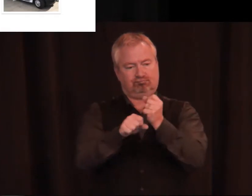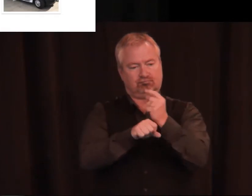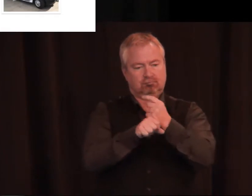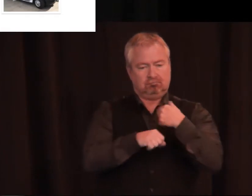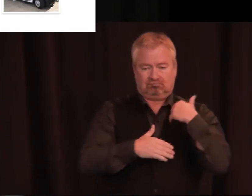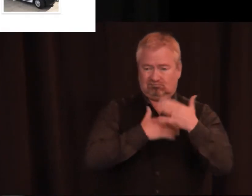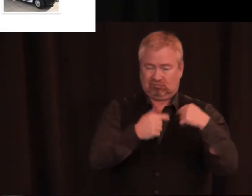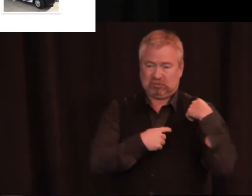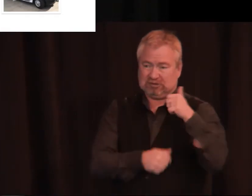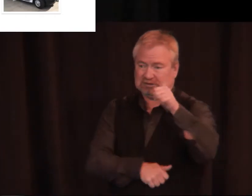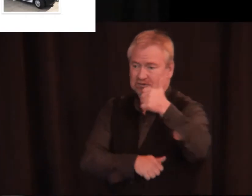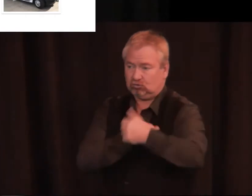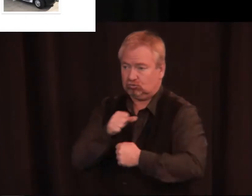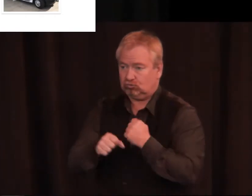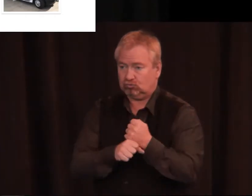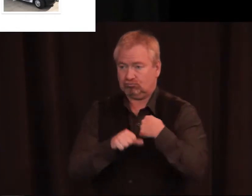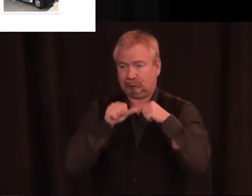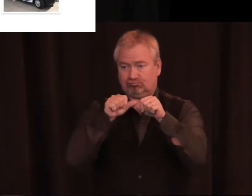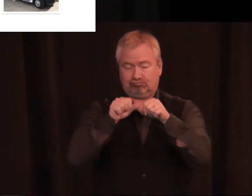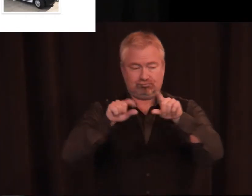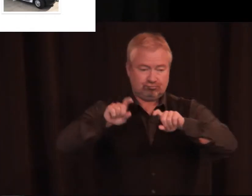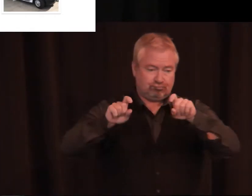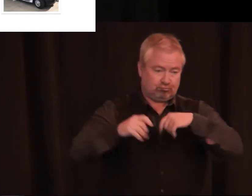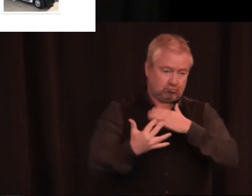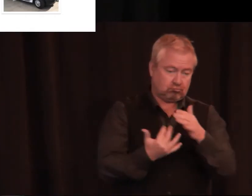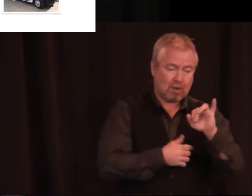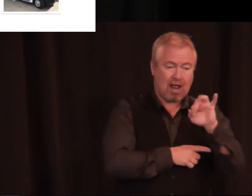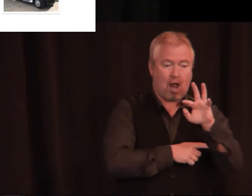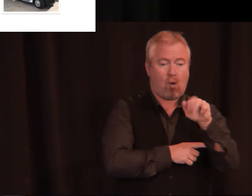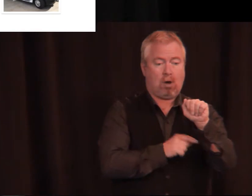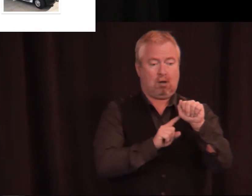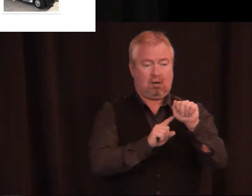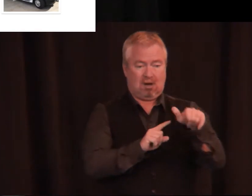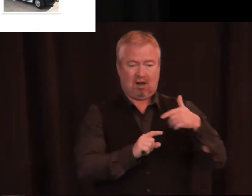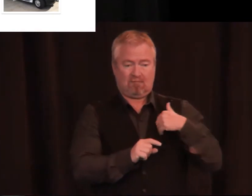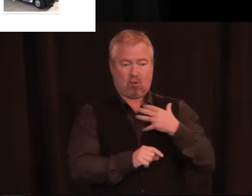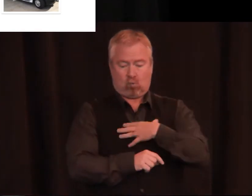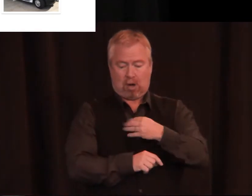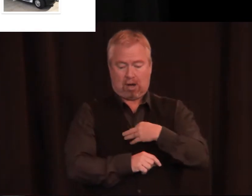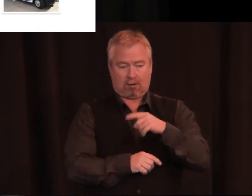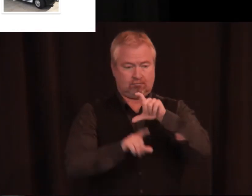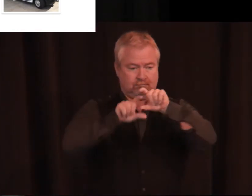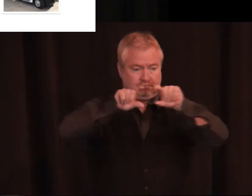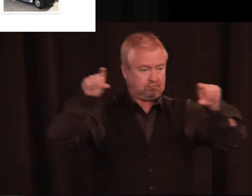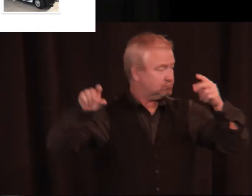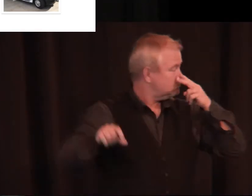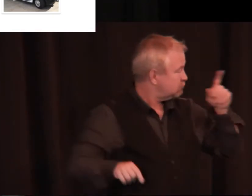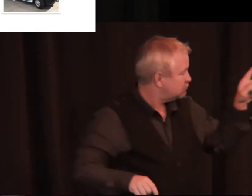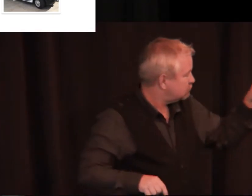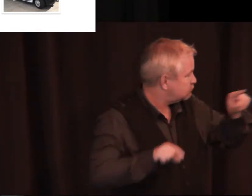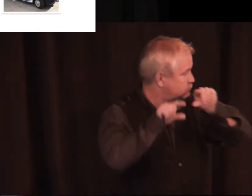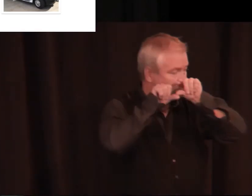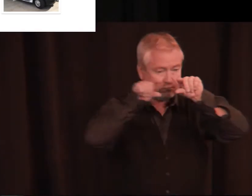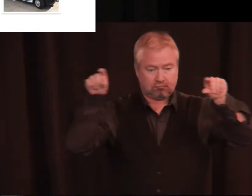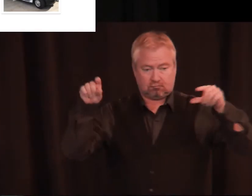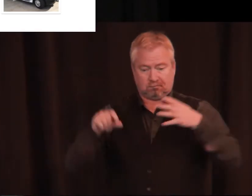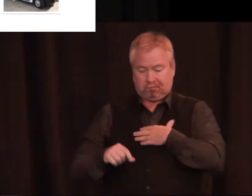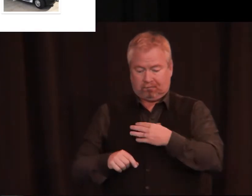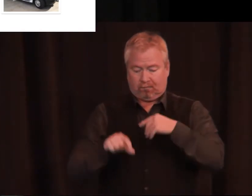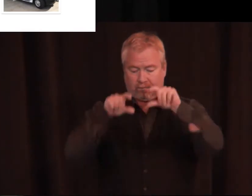We go -- in Iowa, we actually have a white van, you see the van there, we go and test the kids in that van, we go to the families' homes,